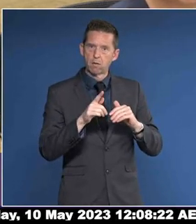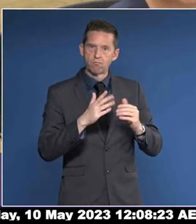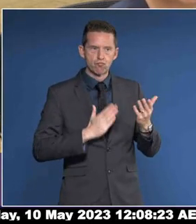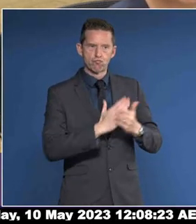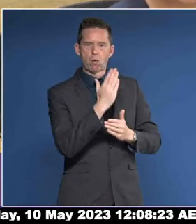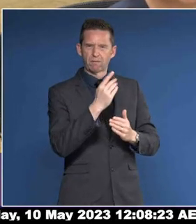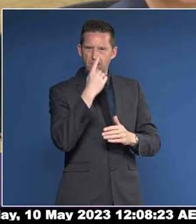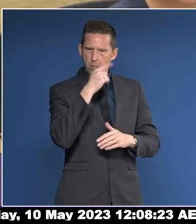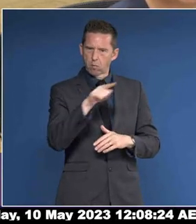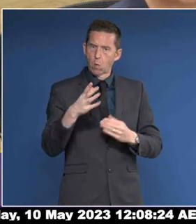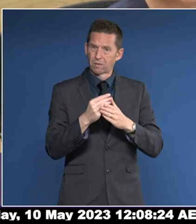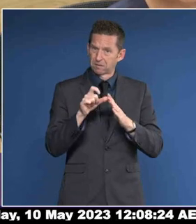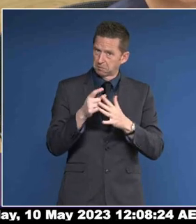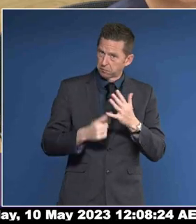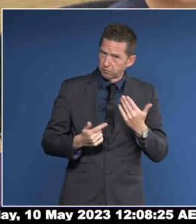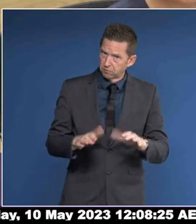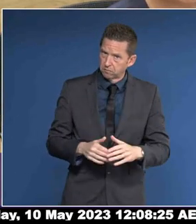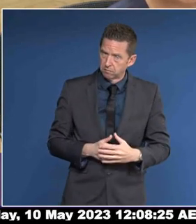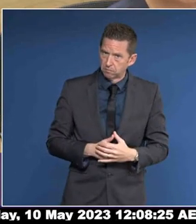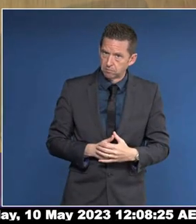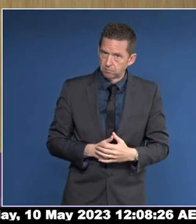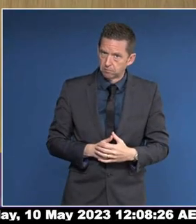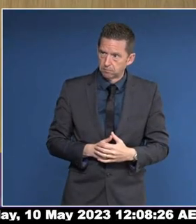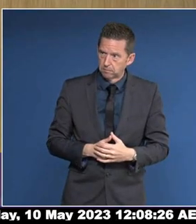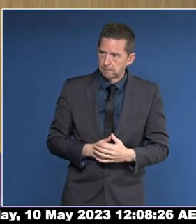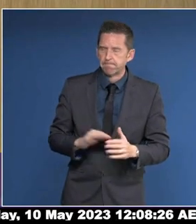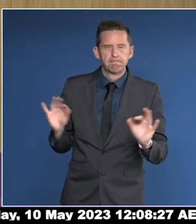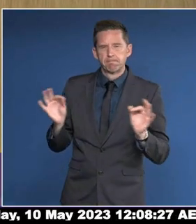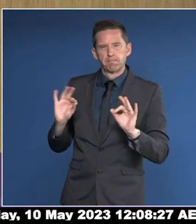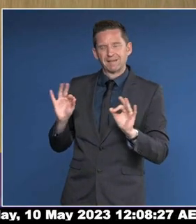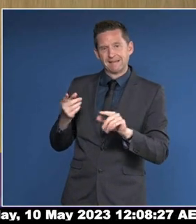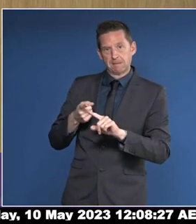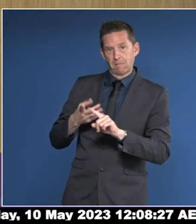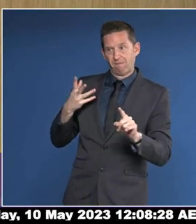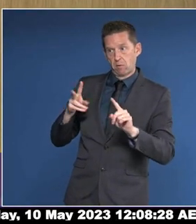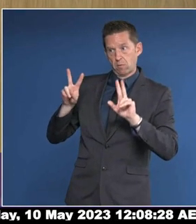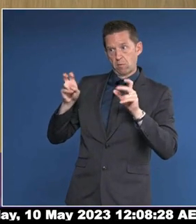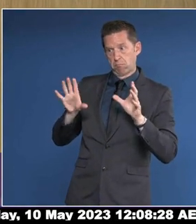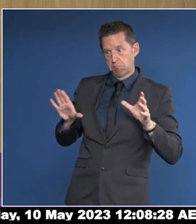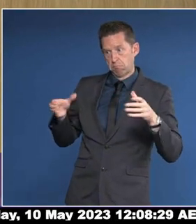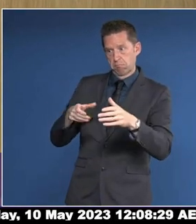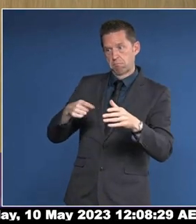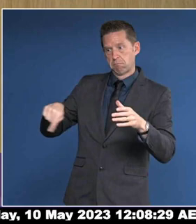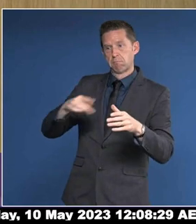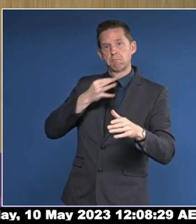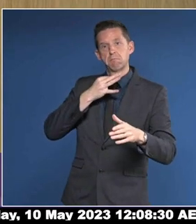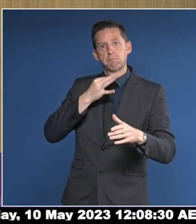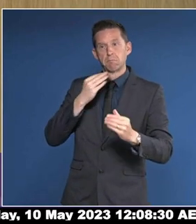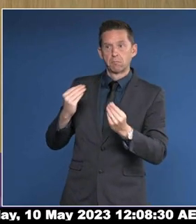Not as a specific vulnerable group, but, as again, vulnerable people, we